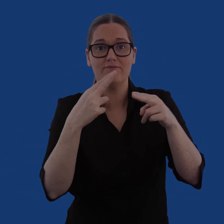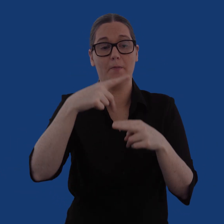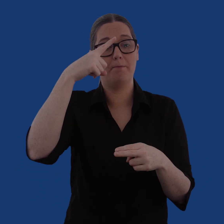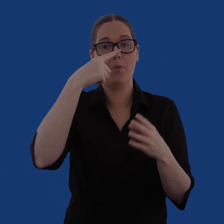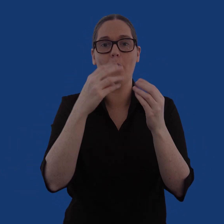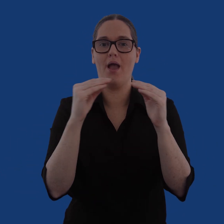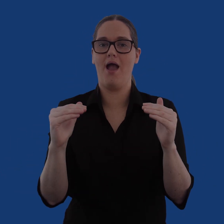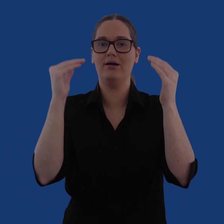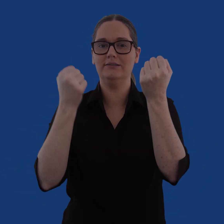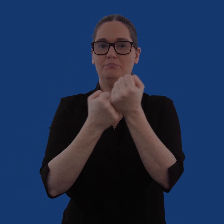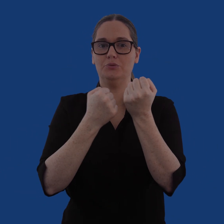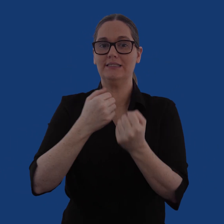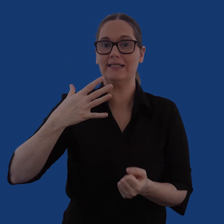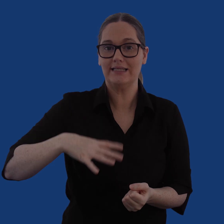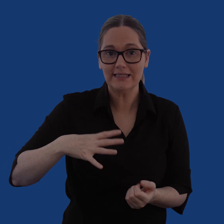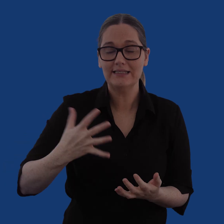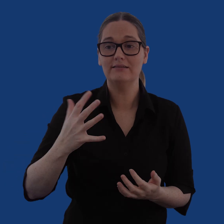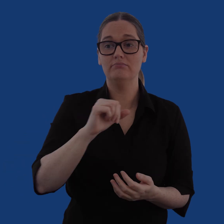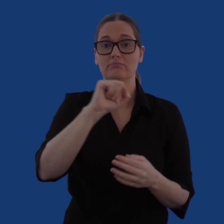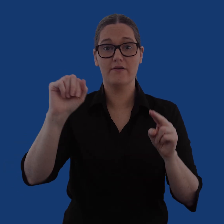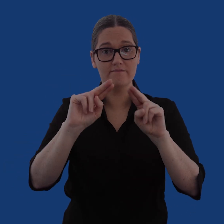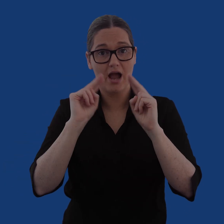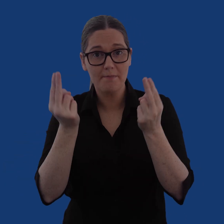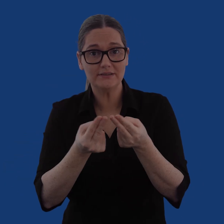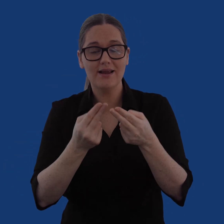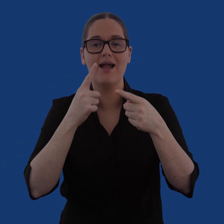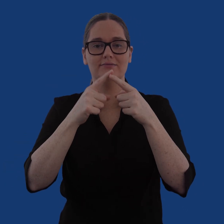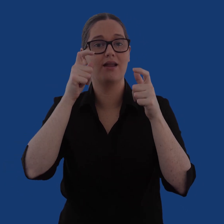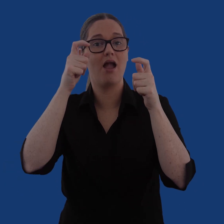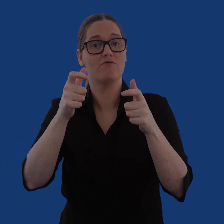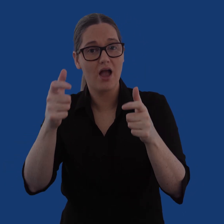to people with high support needs, their families and carers.